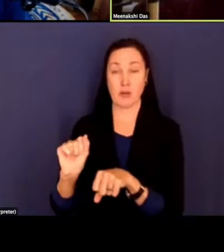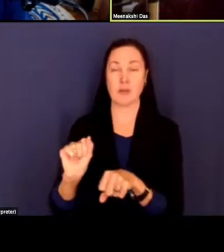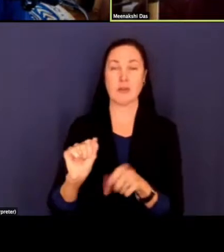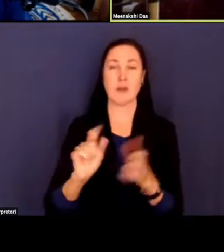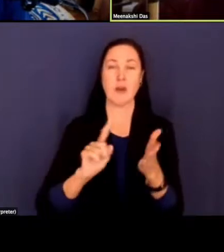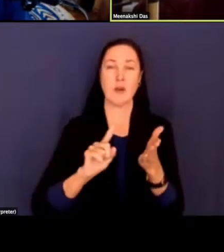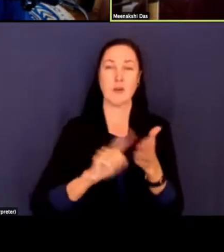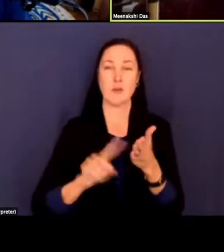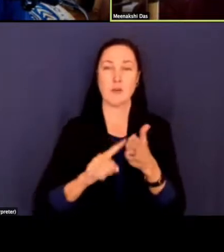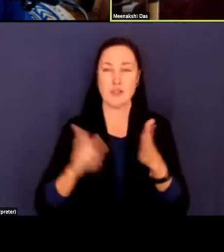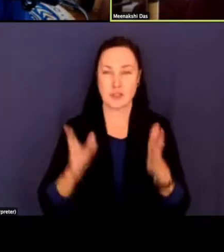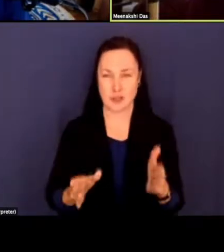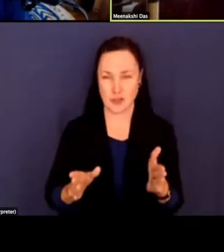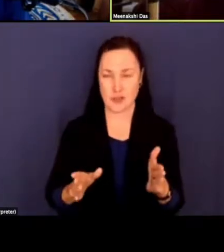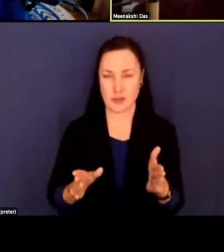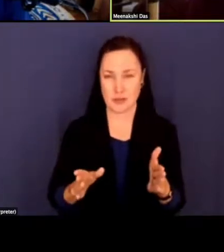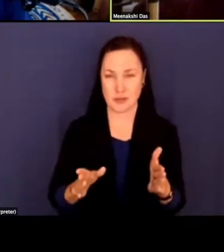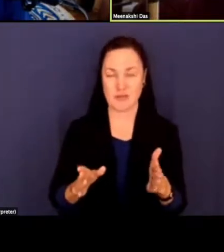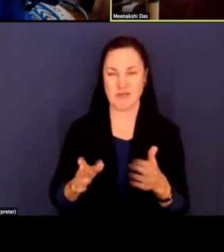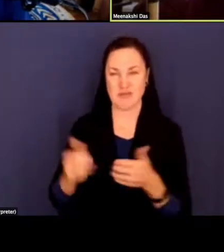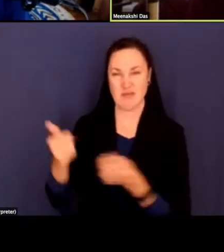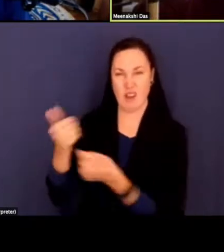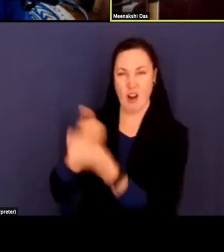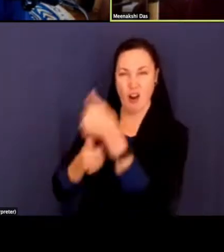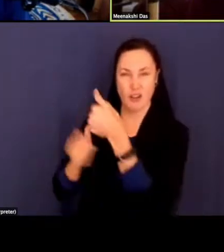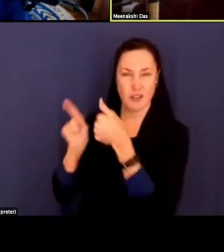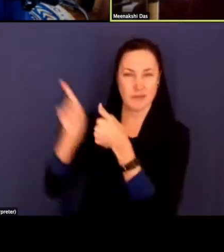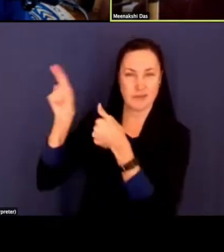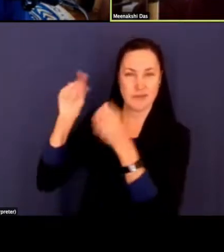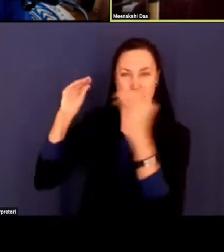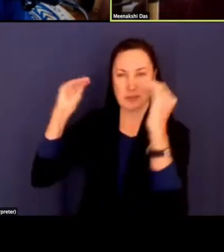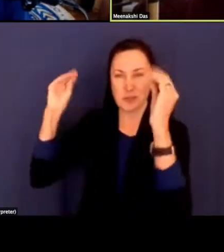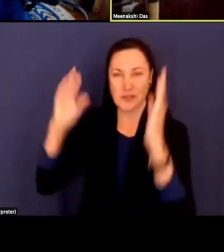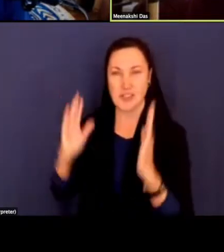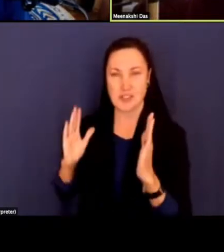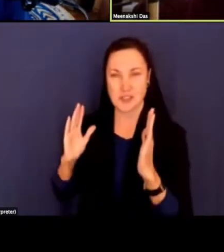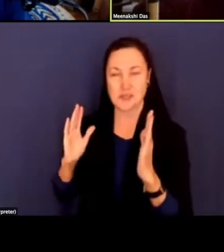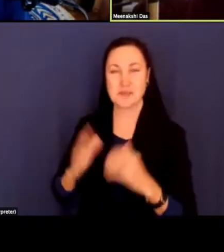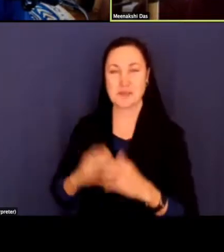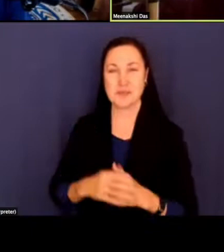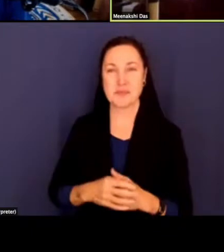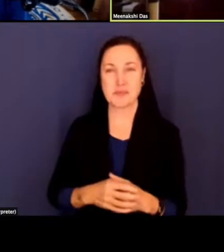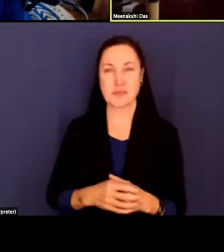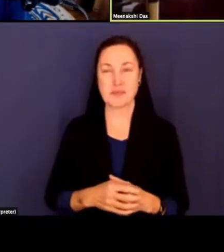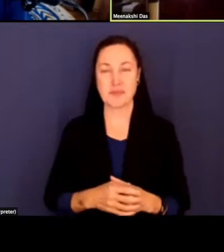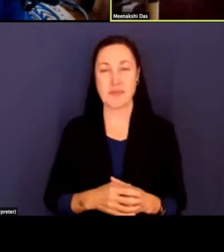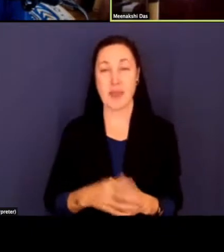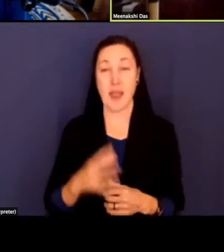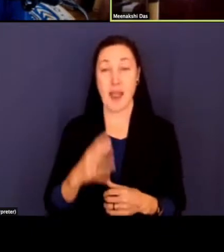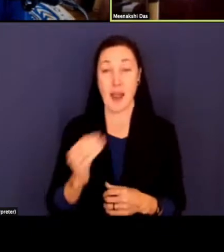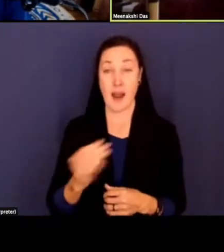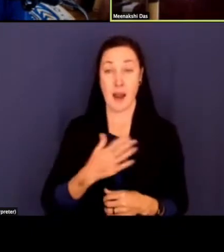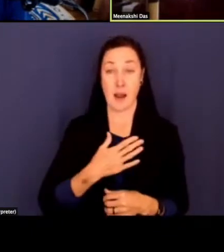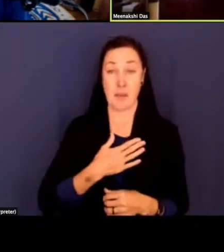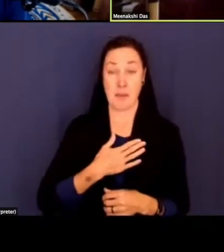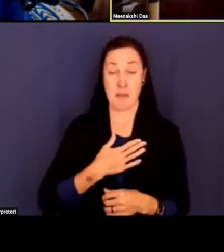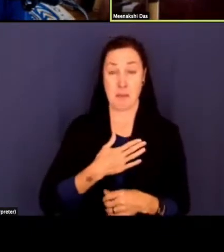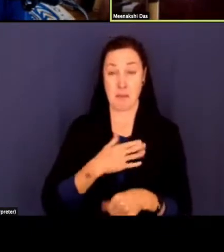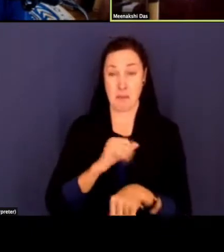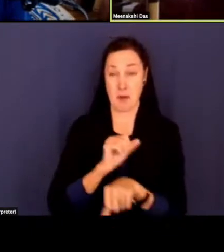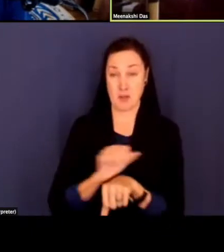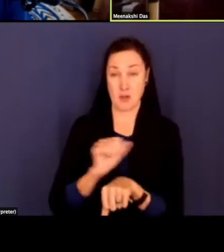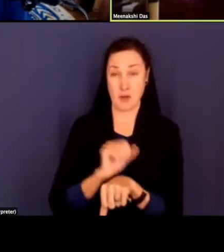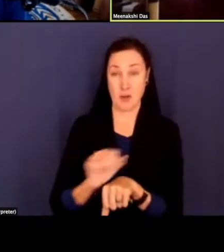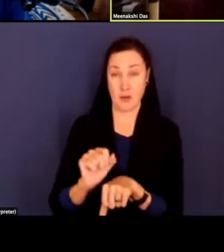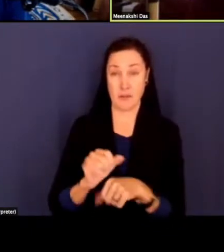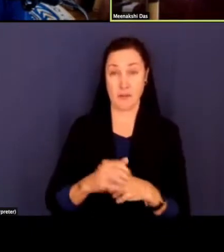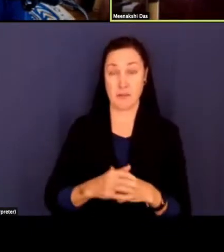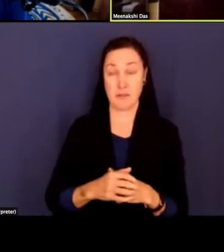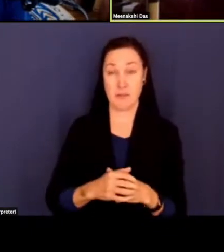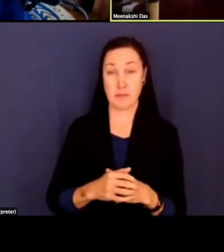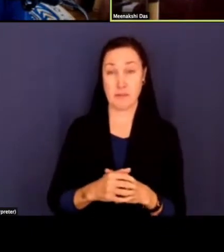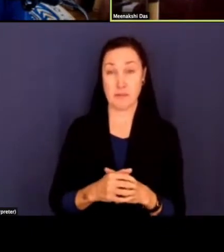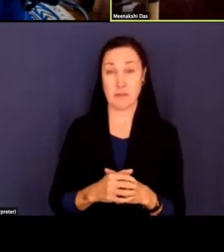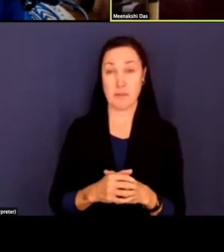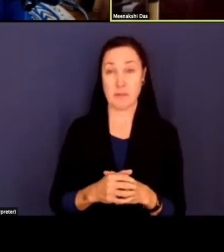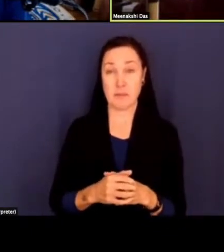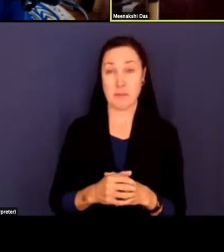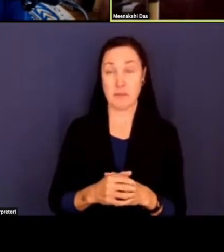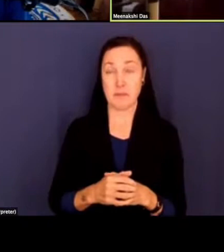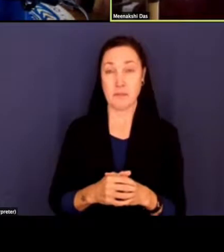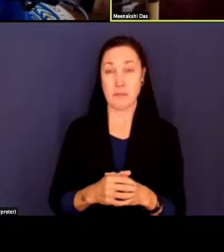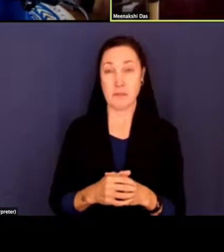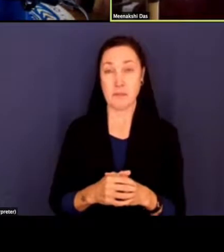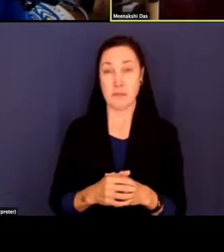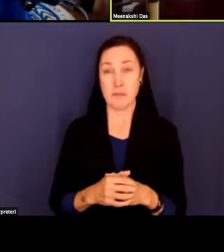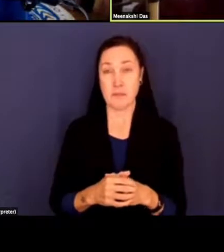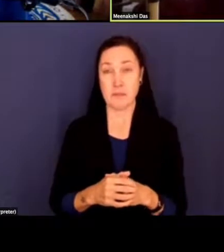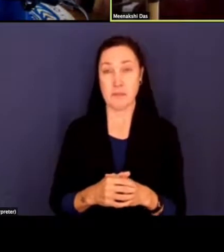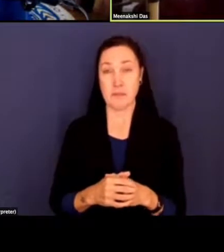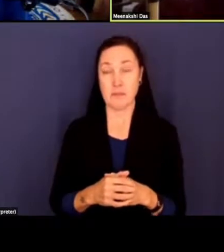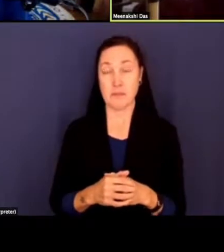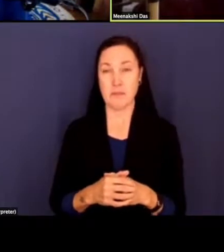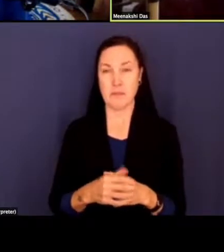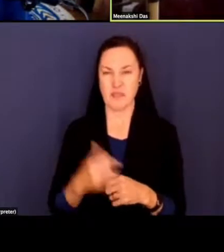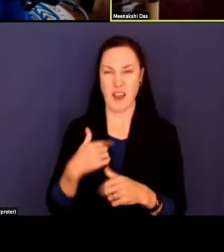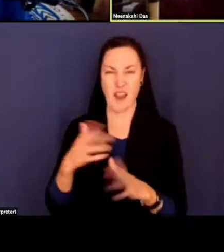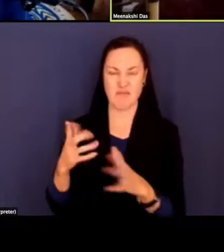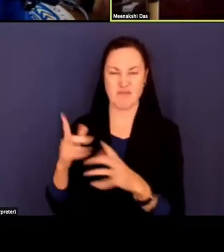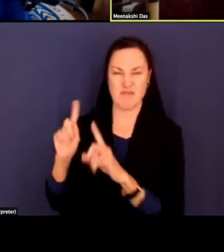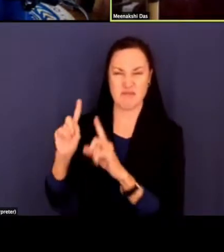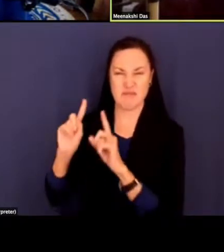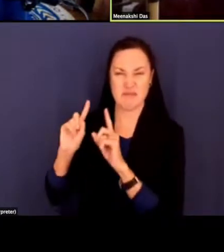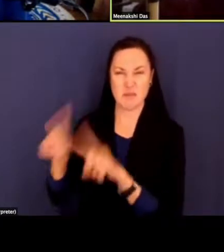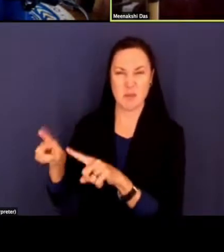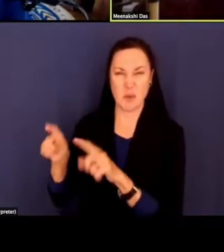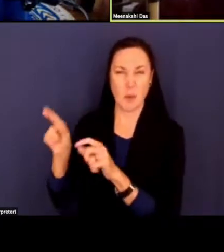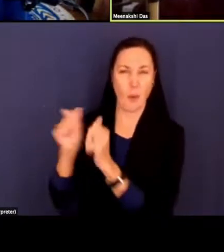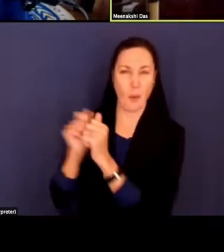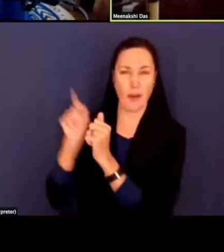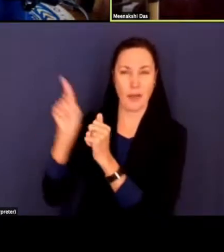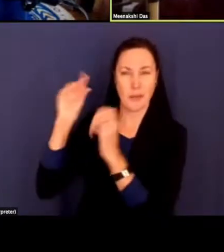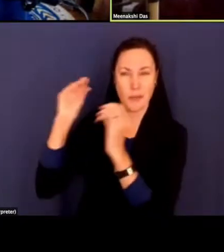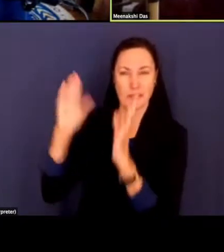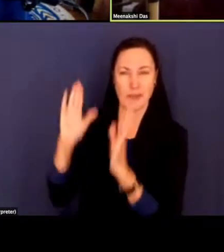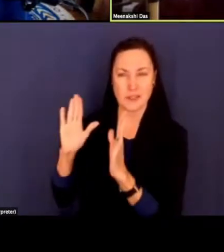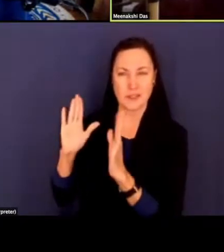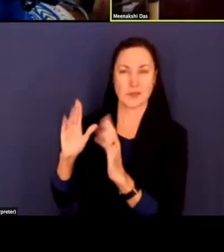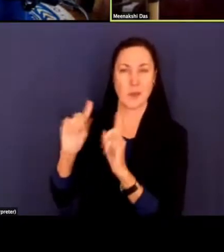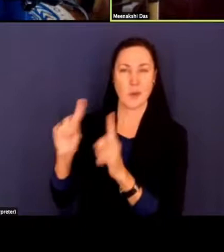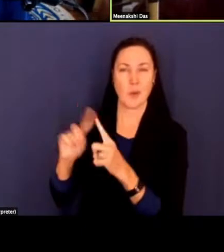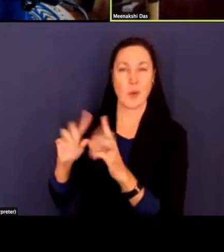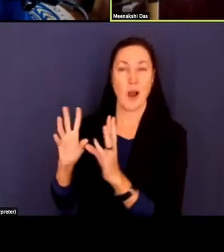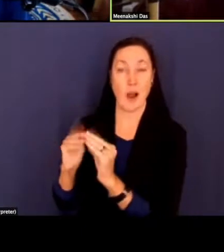a professor and then we were supposed to present at a conference. And the